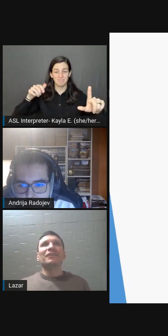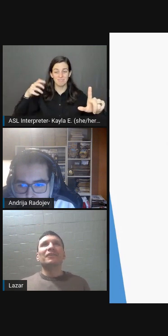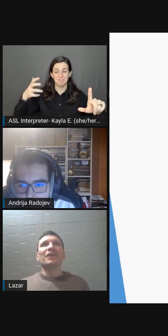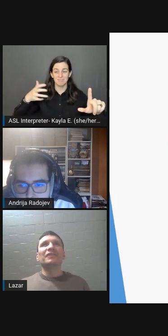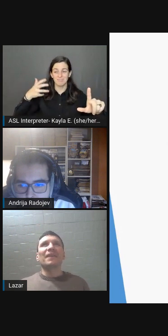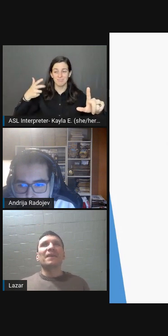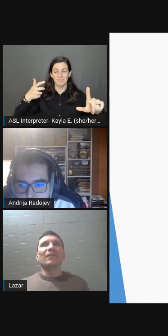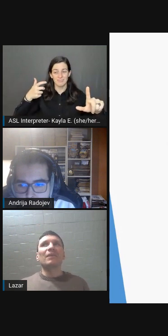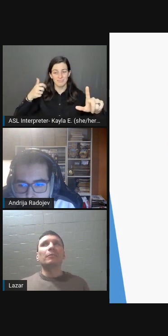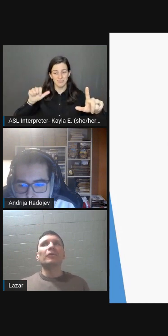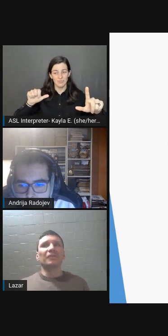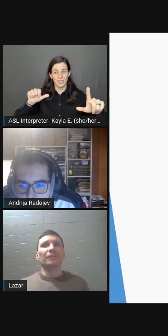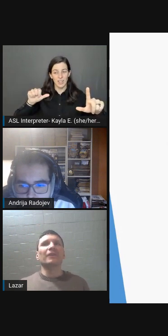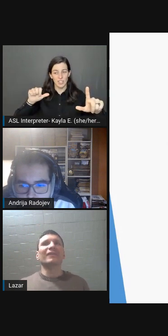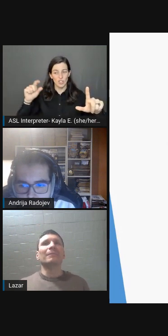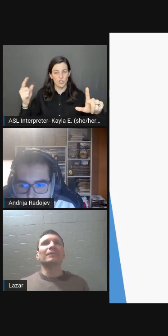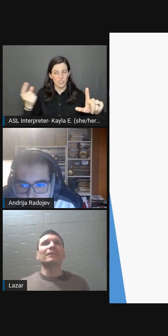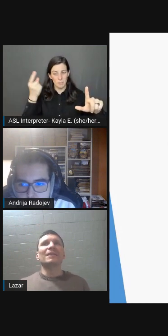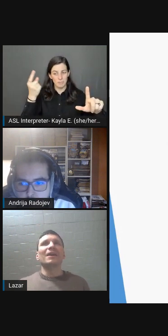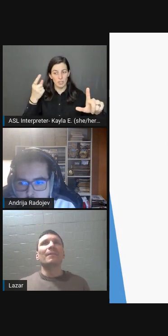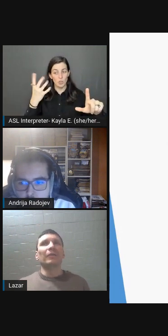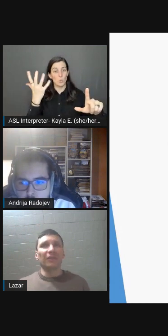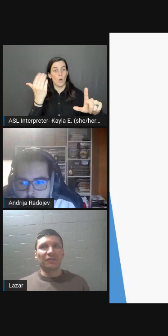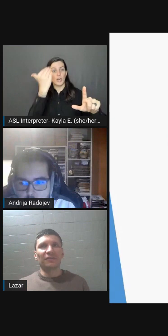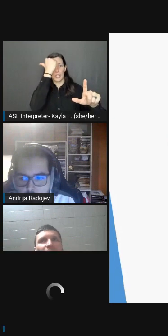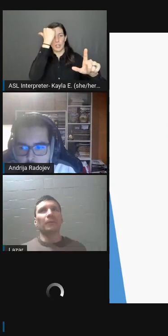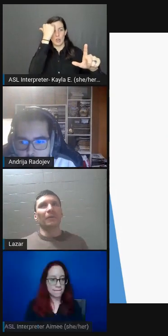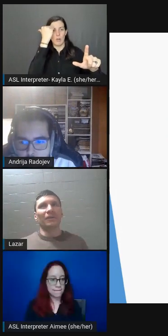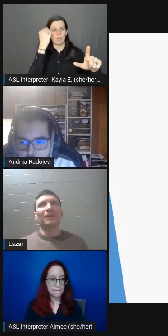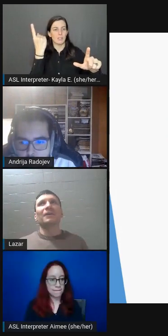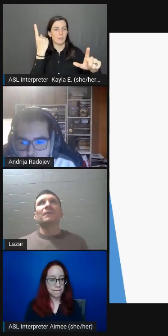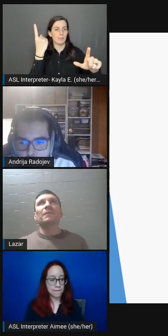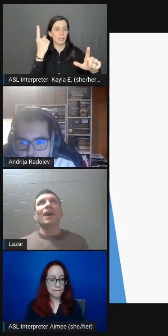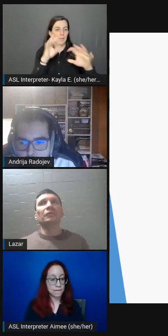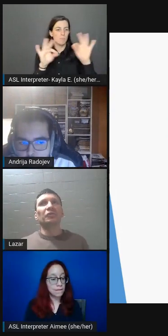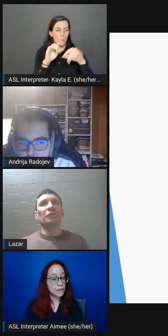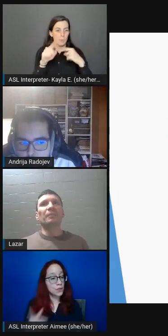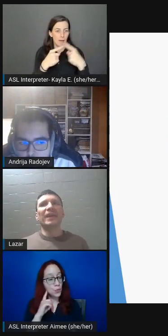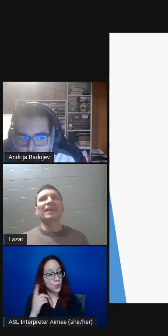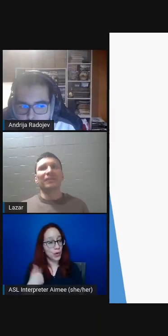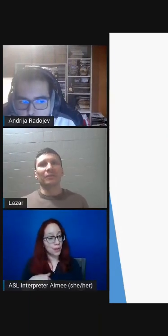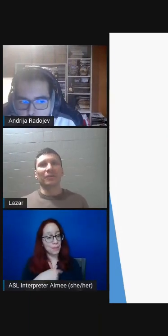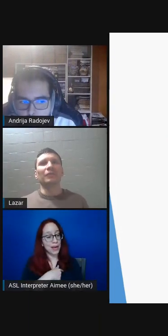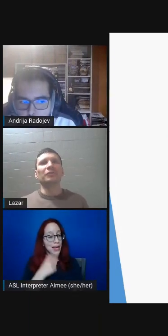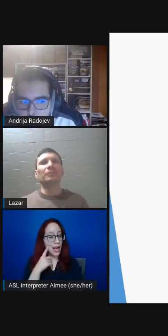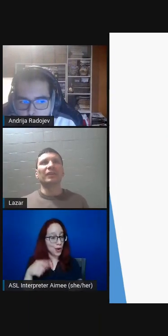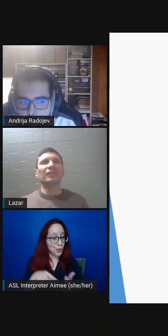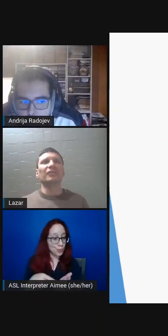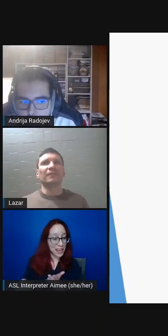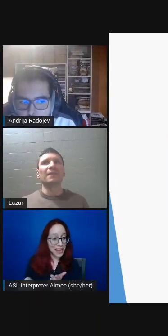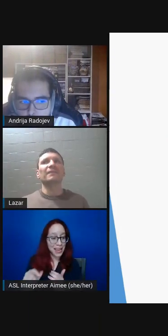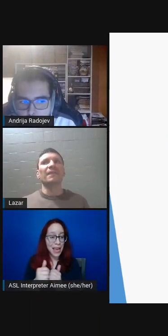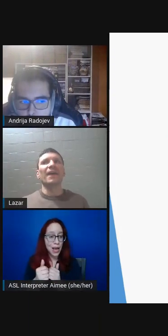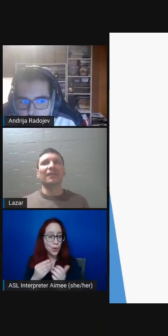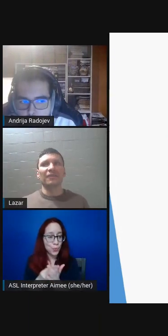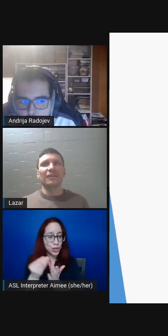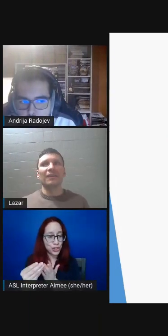to know something very important, for example, about us or how to pay us or how to purchase this and that,